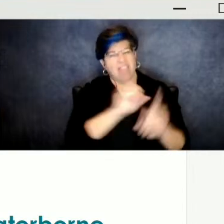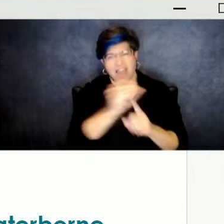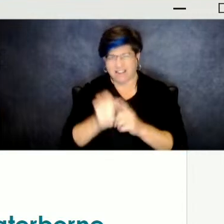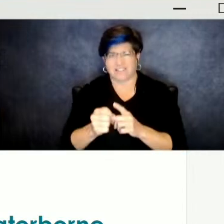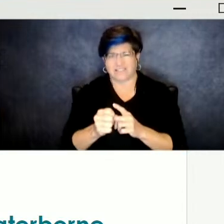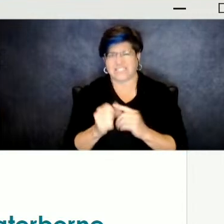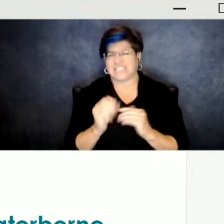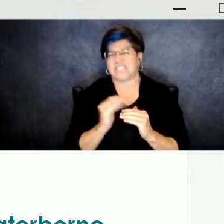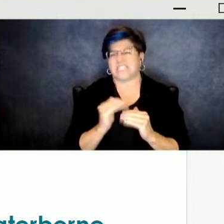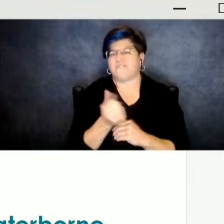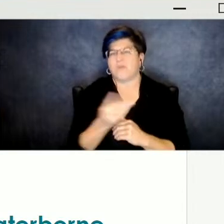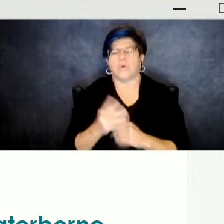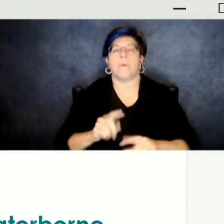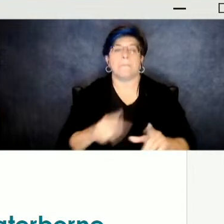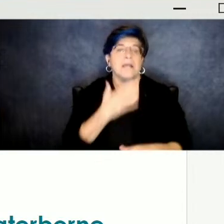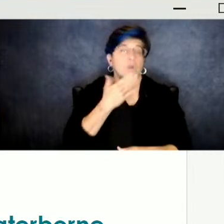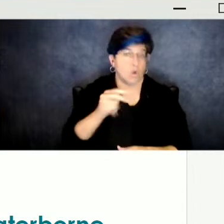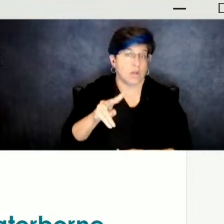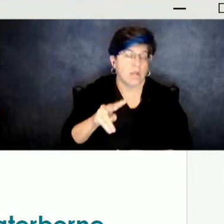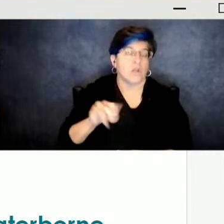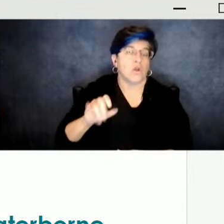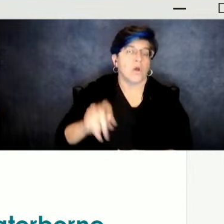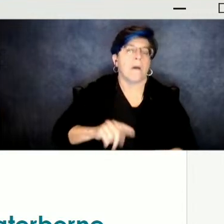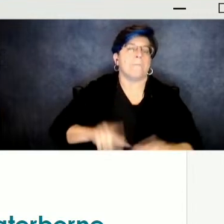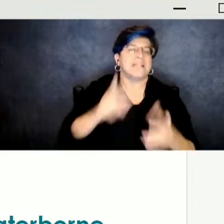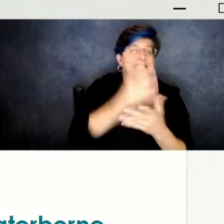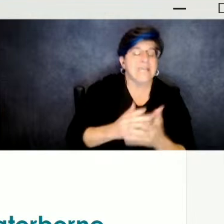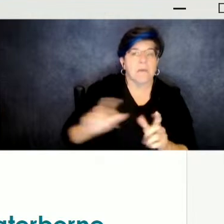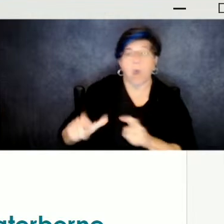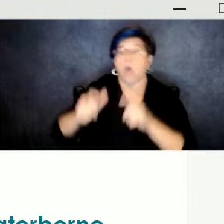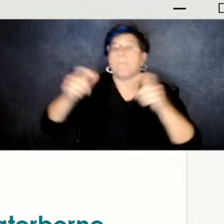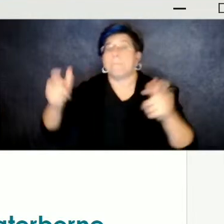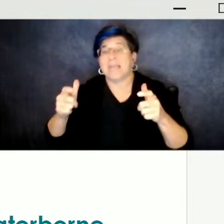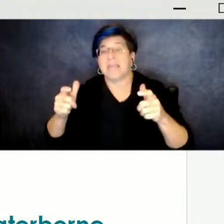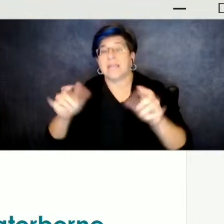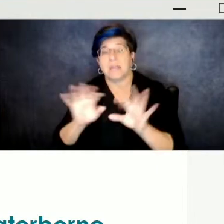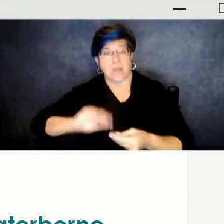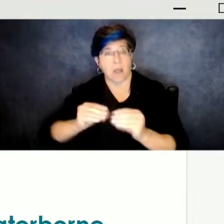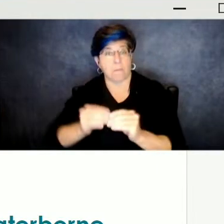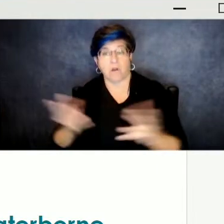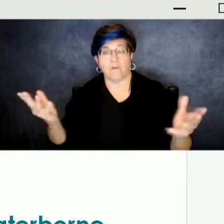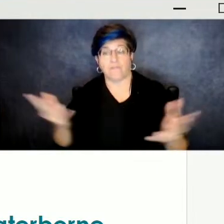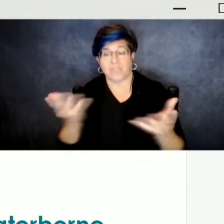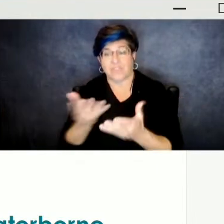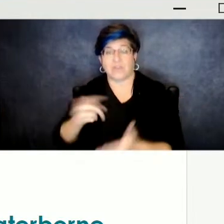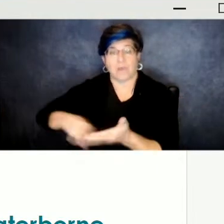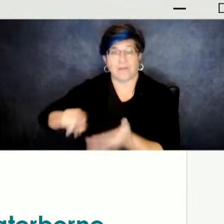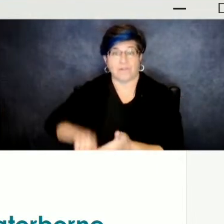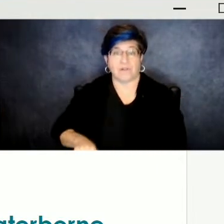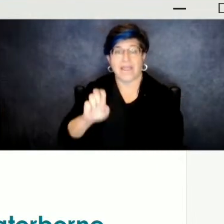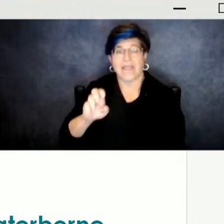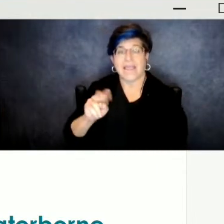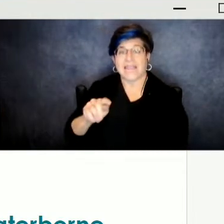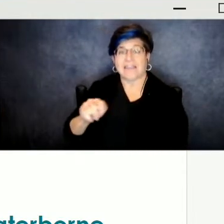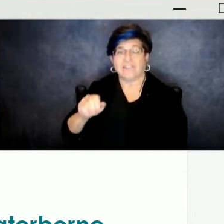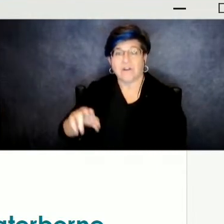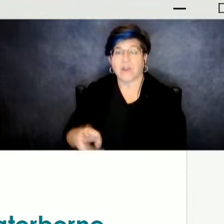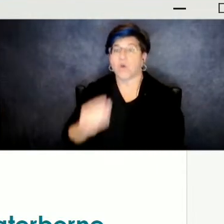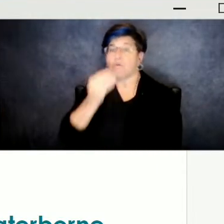THAT WE TRACK WE DON'T GET A LOT OF CASES OF SO THAT'S THE GOOD NEWS. BUT THERE ARE SOME THAT MAKE UP